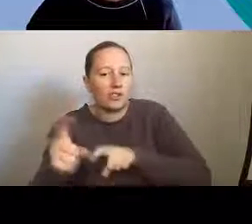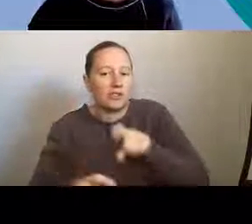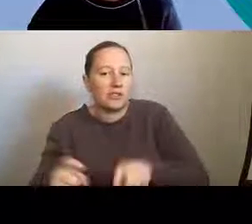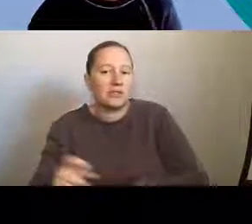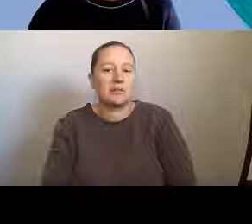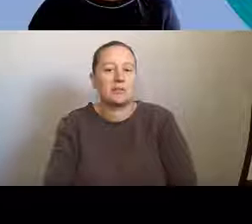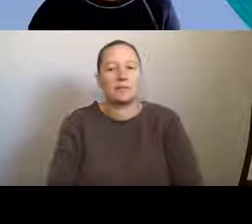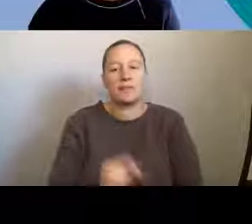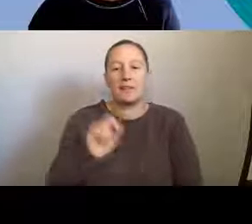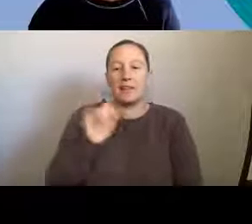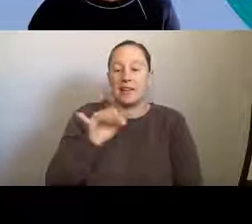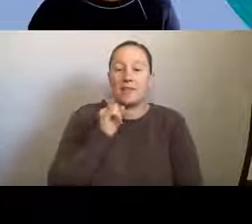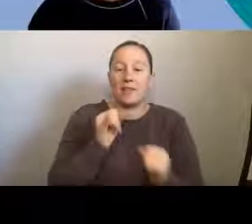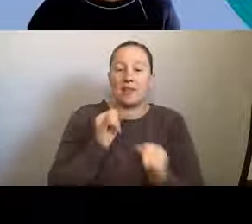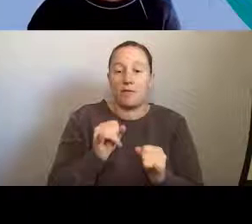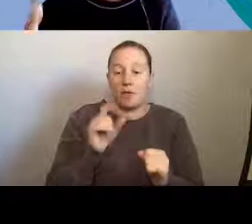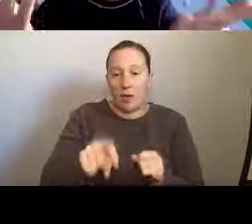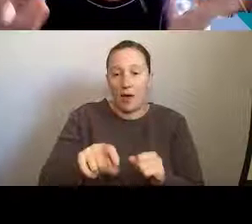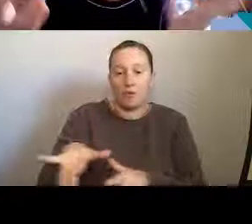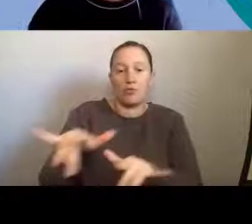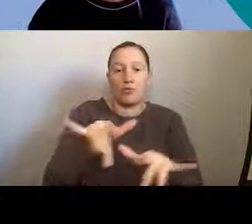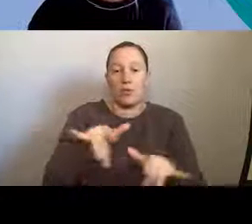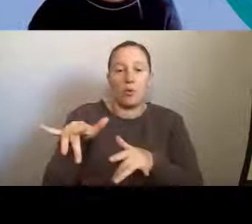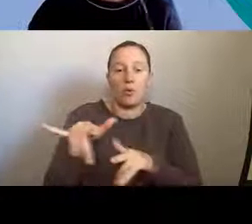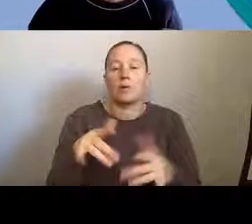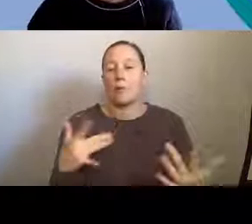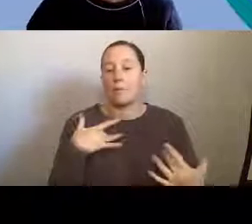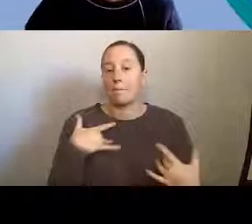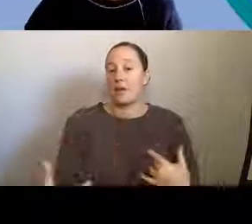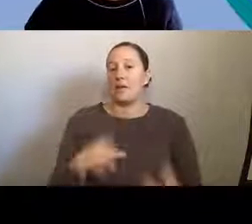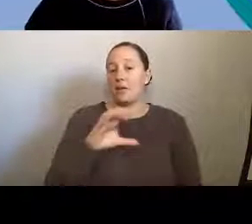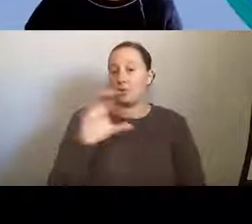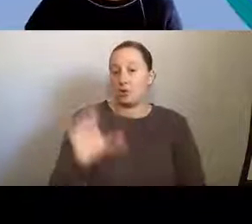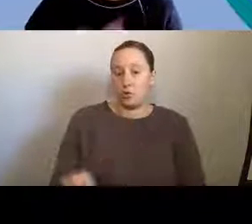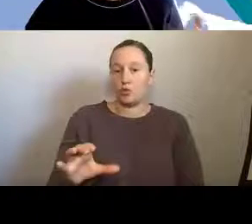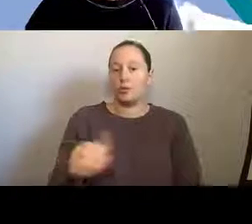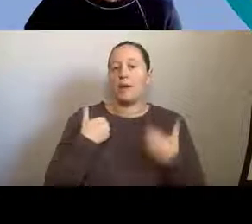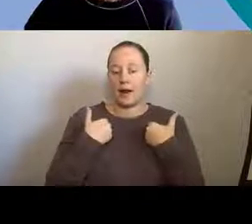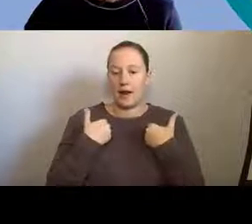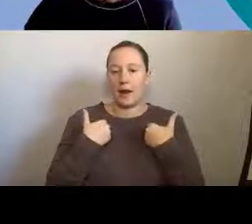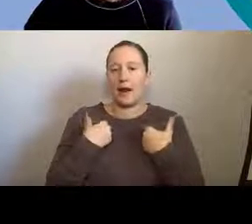If the interview is to be recorded, which platforms like Zoom have made incredibly easy,